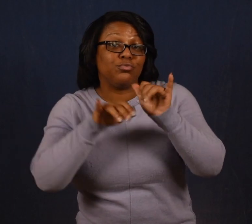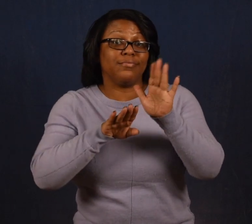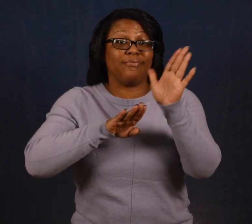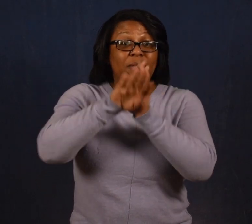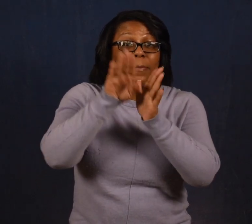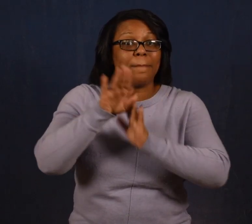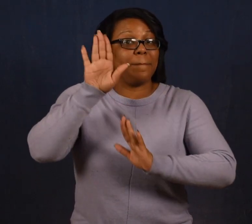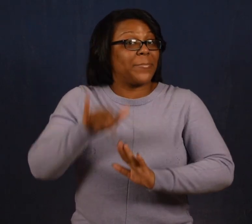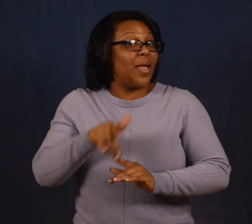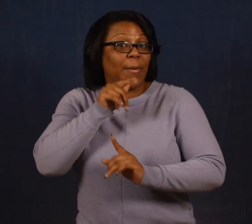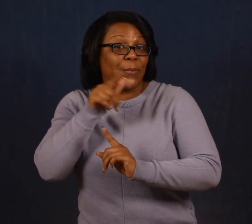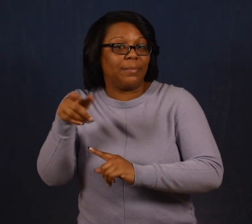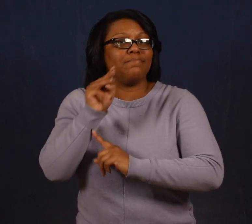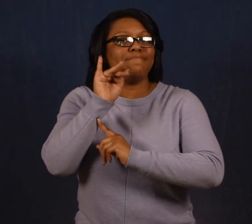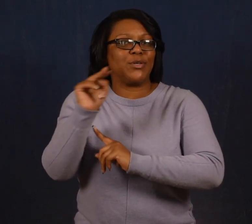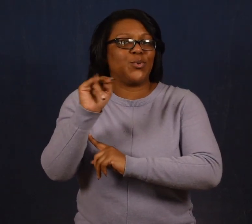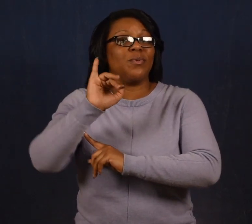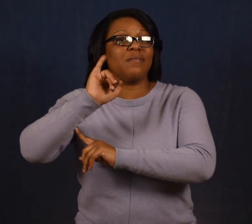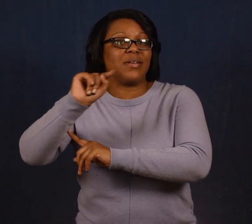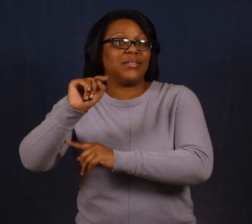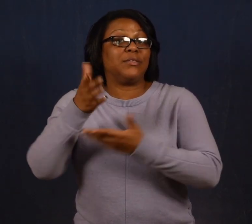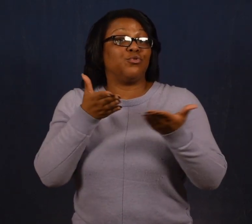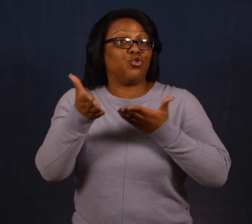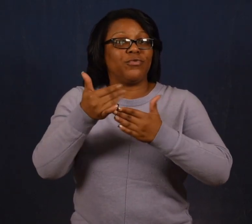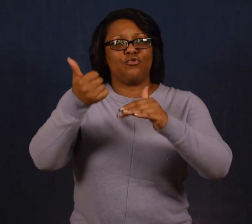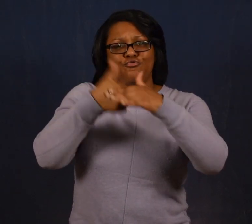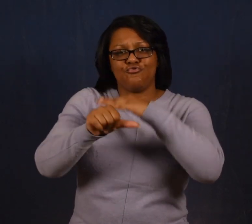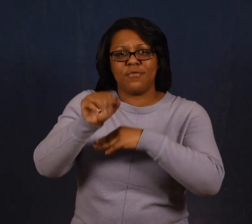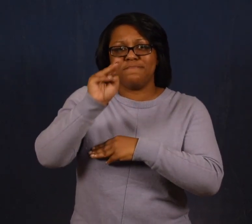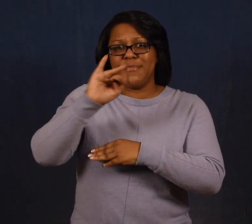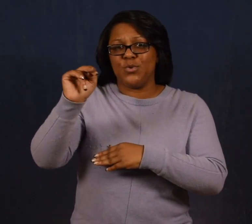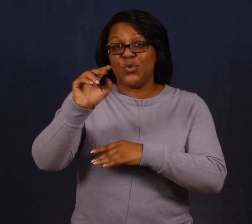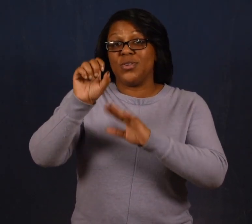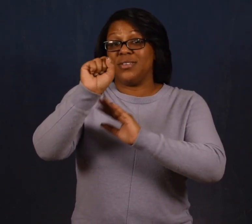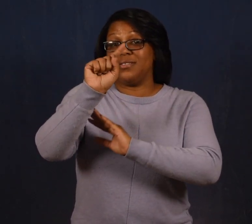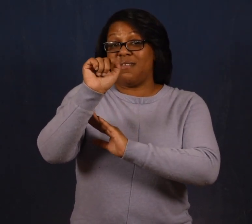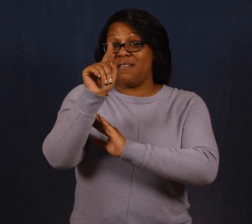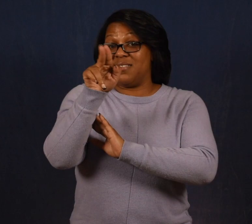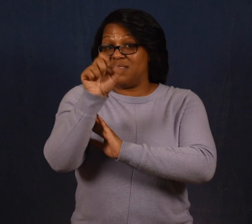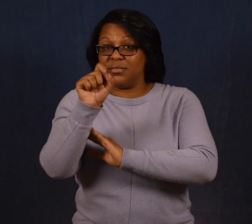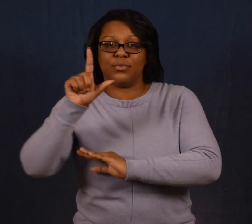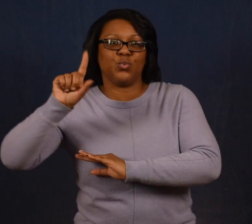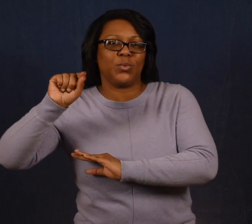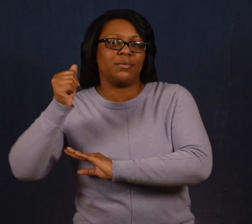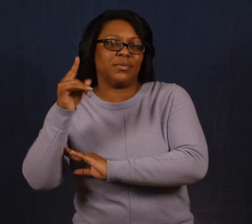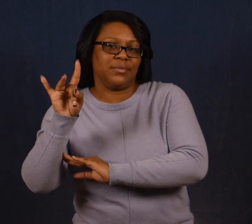developed by Minnesota IT Services under Minnesota Statutes 2018,